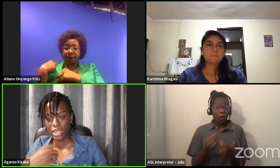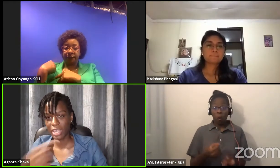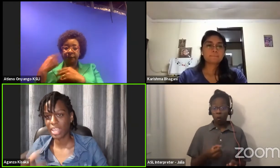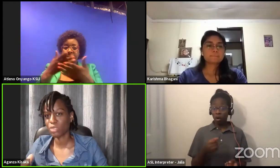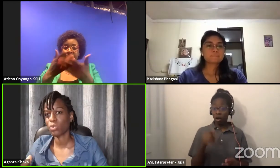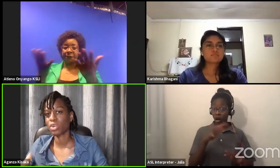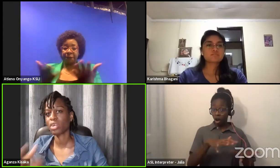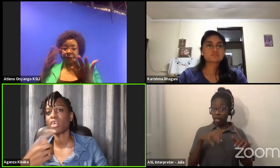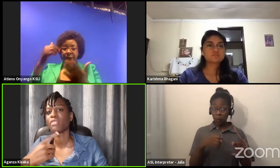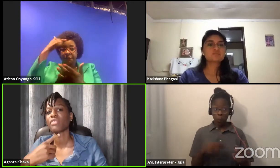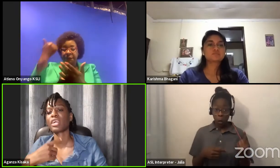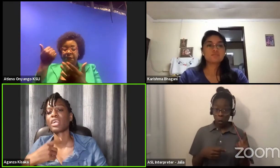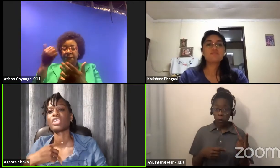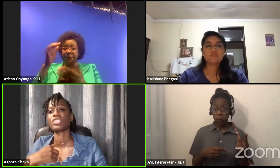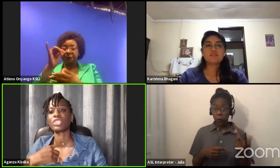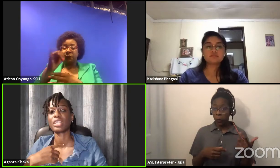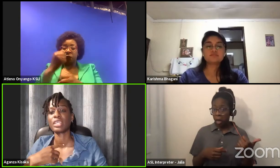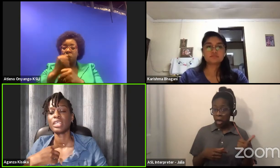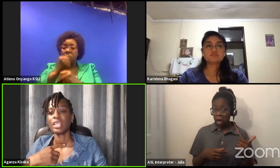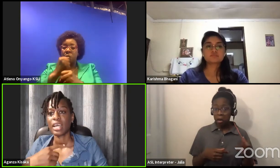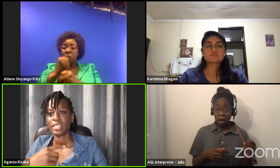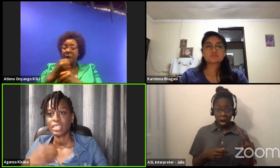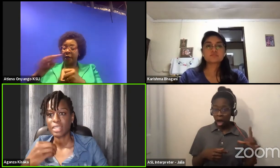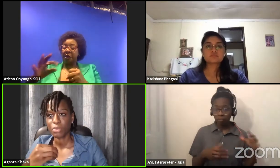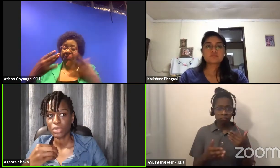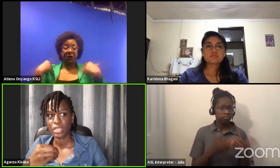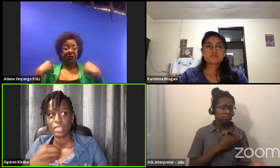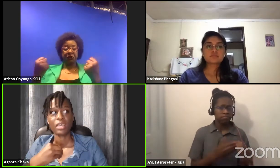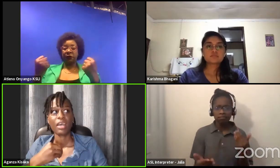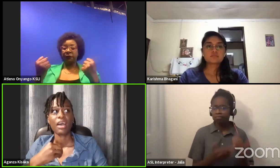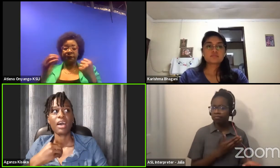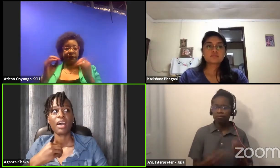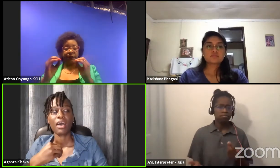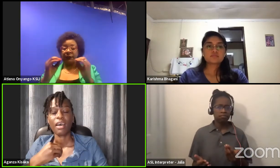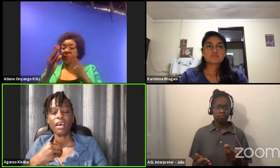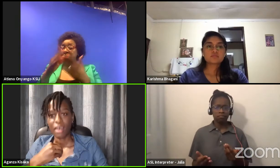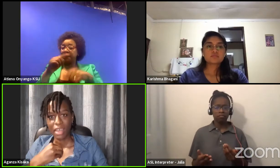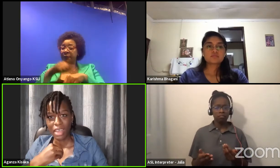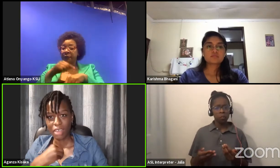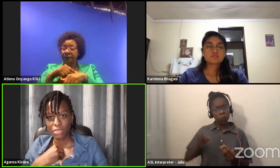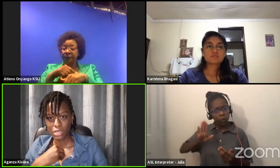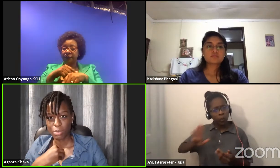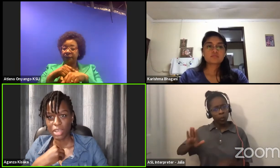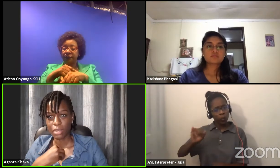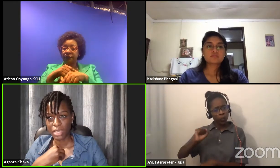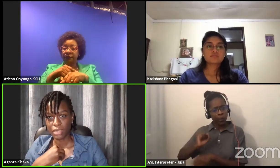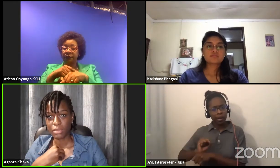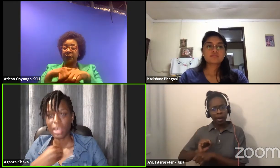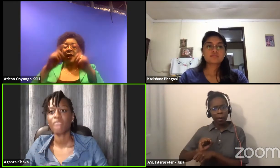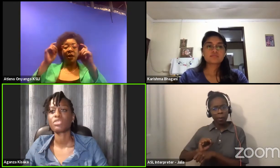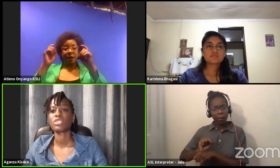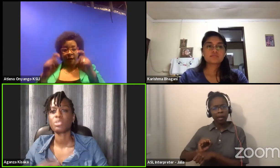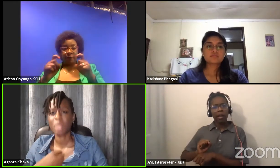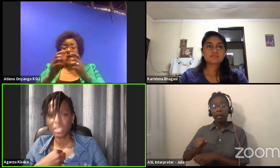I can work off their energy, at some point I have to inspire me, I have to speak to me.